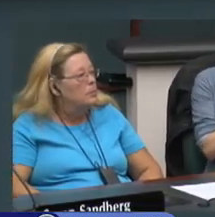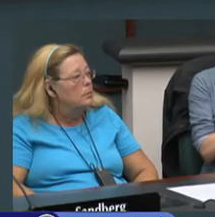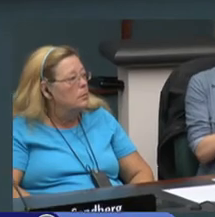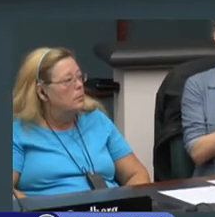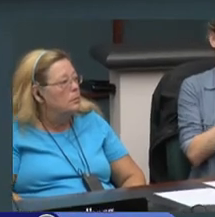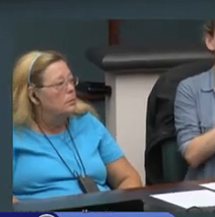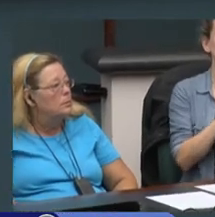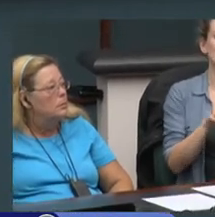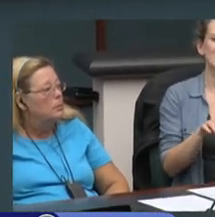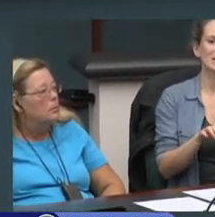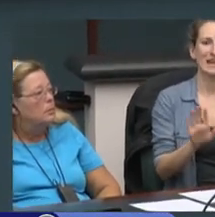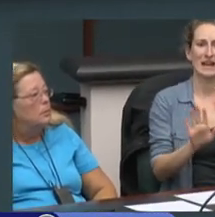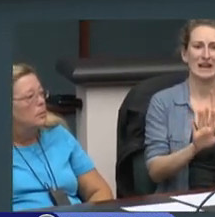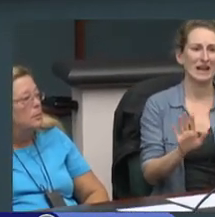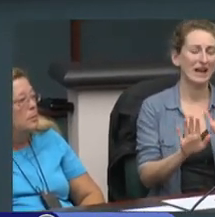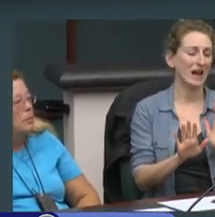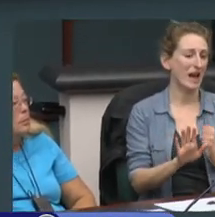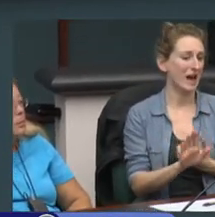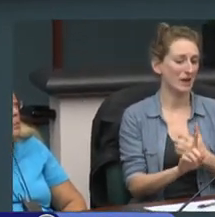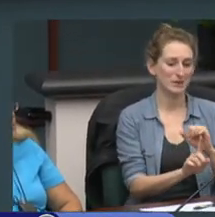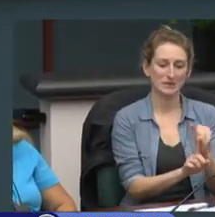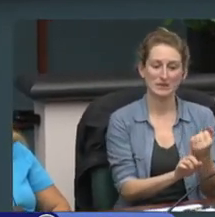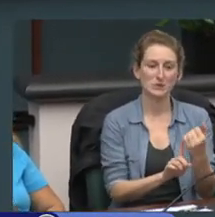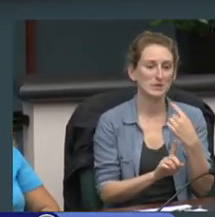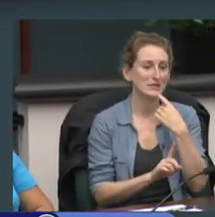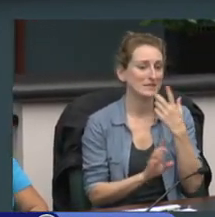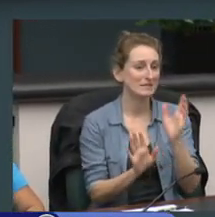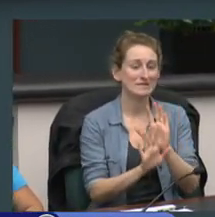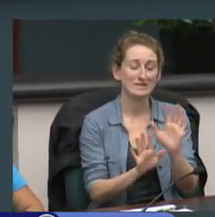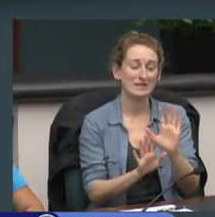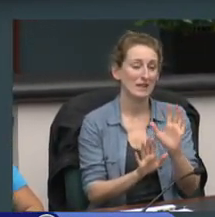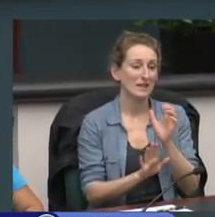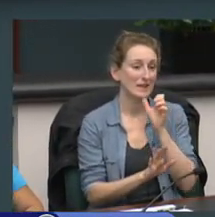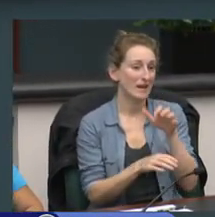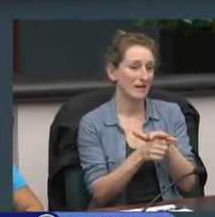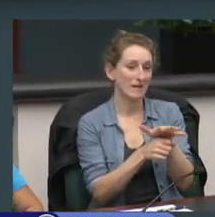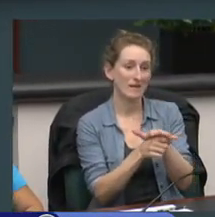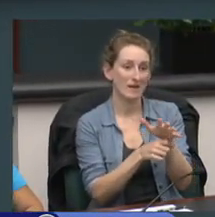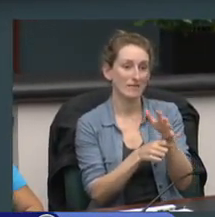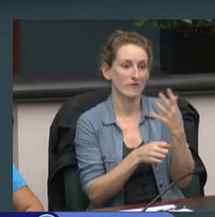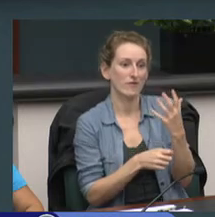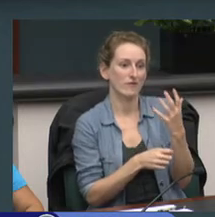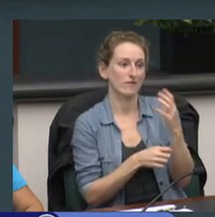is that there is not enough hour off street parking and the new parking